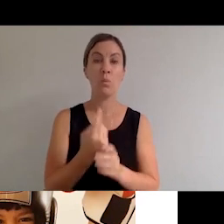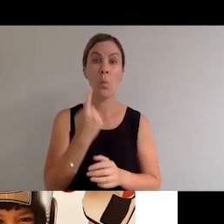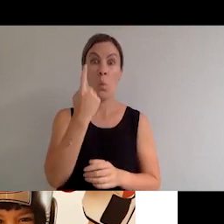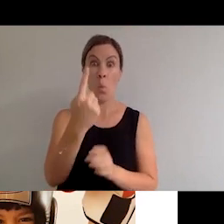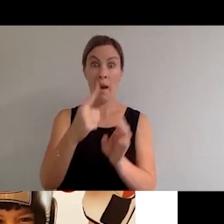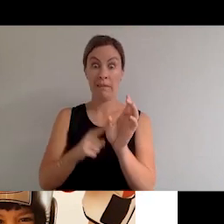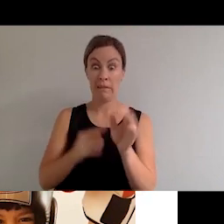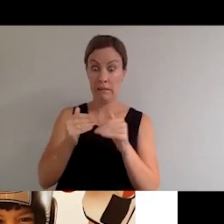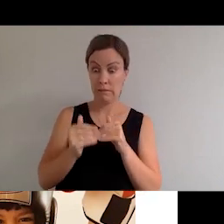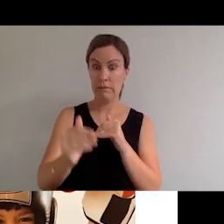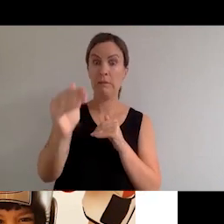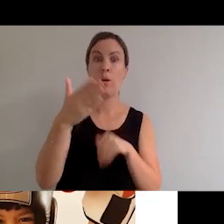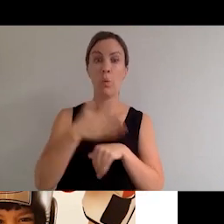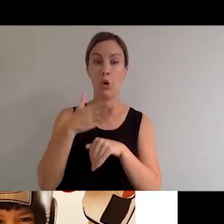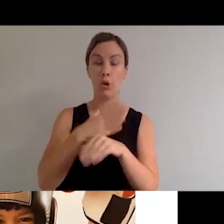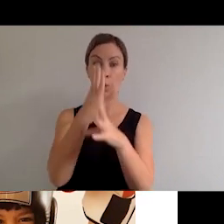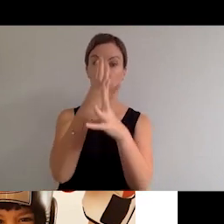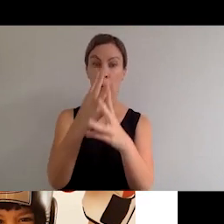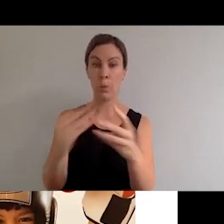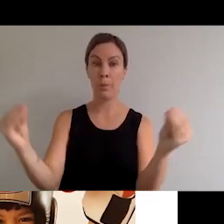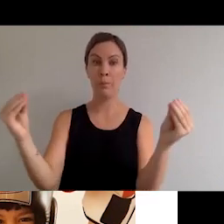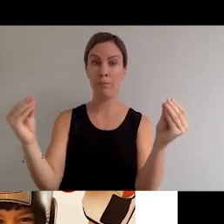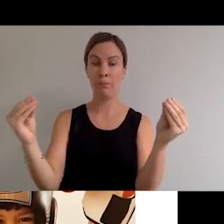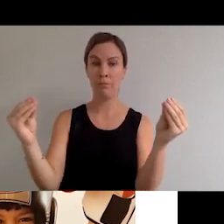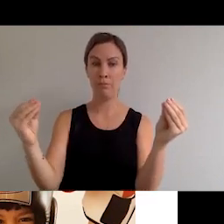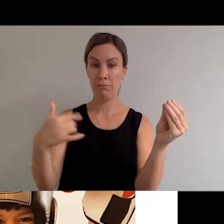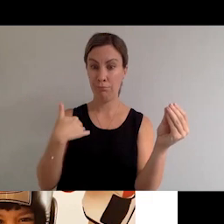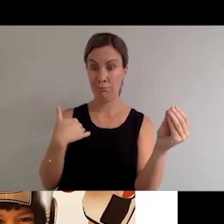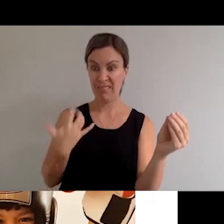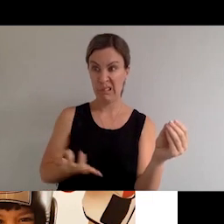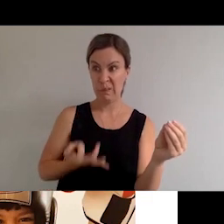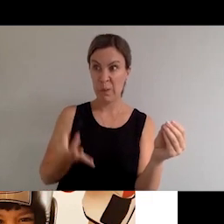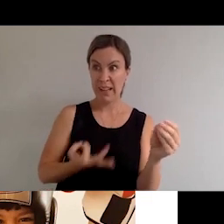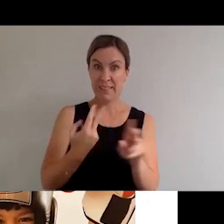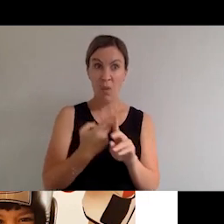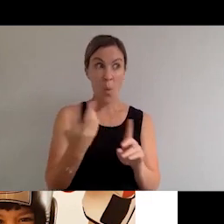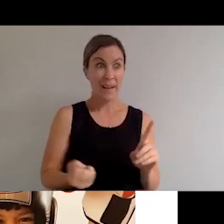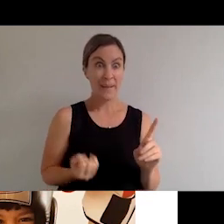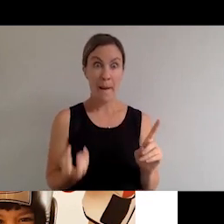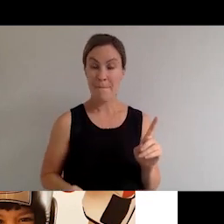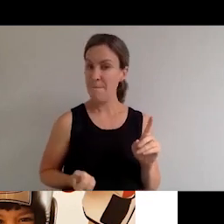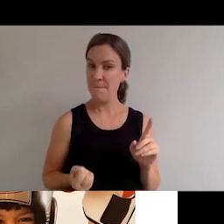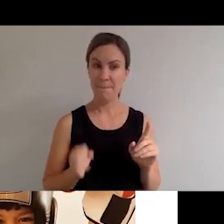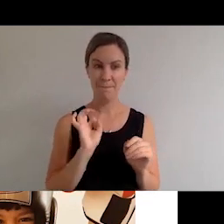most of us, we can't really wait for more income. So, the main thing we can actually deal with is expenditure.